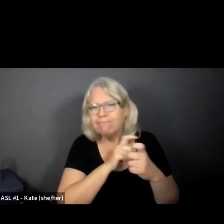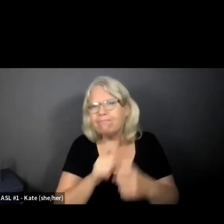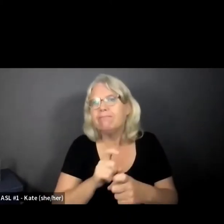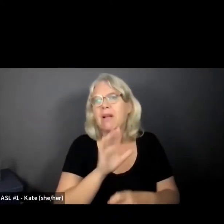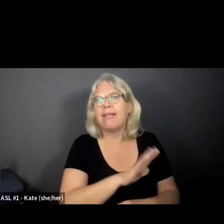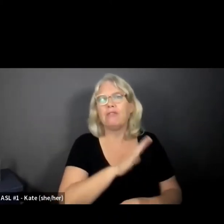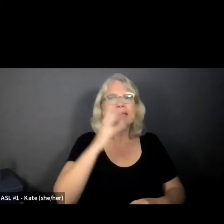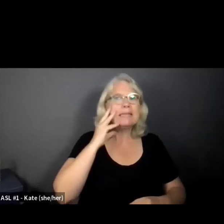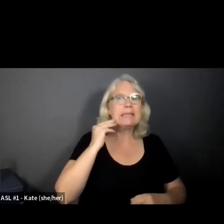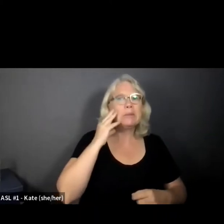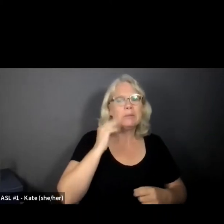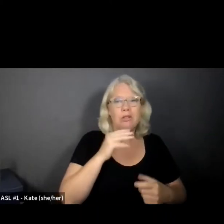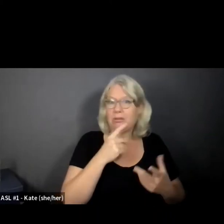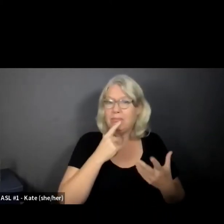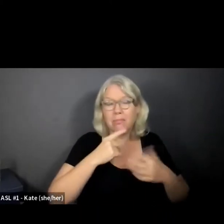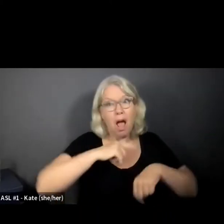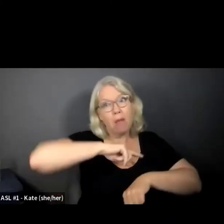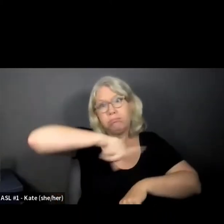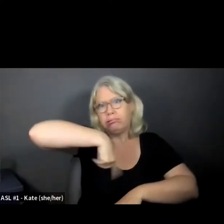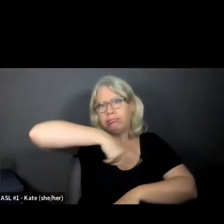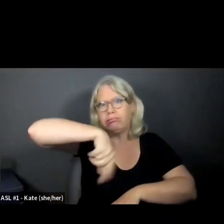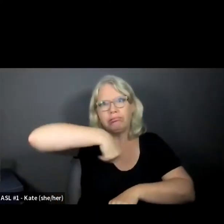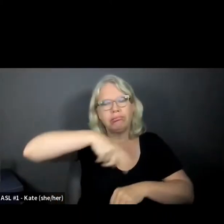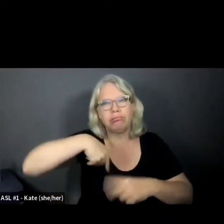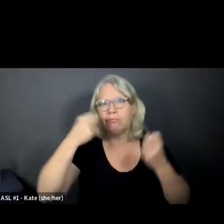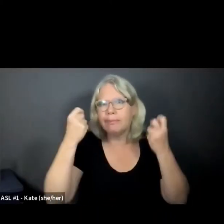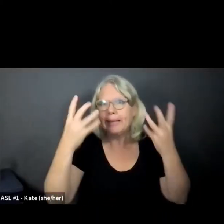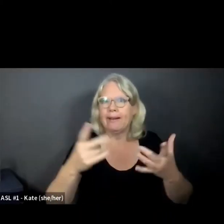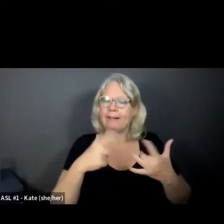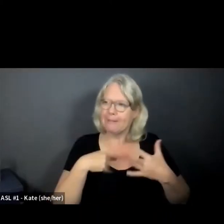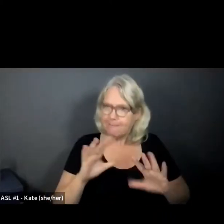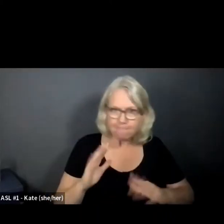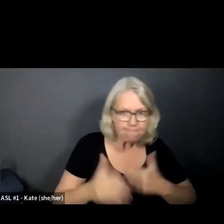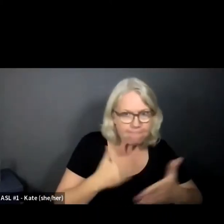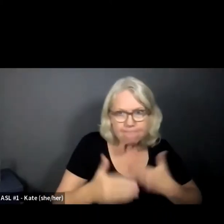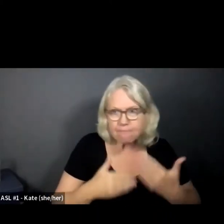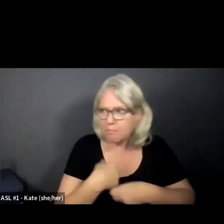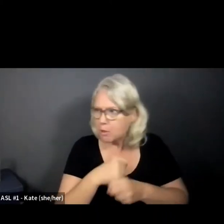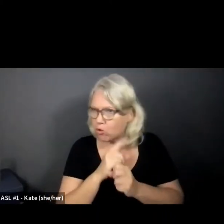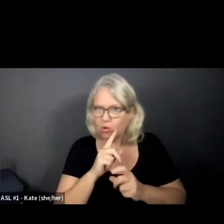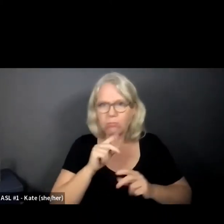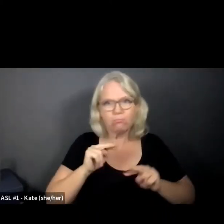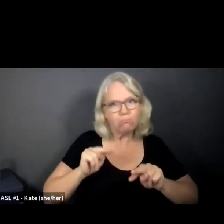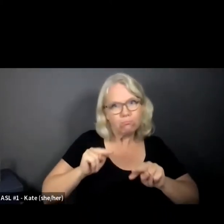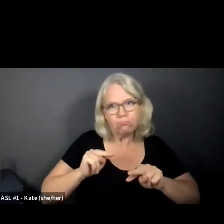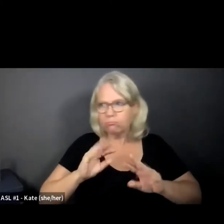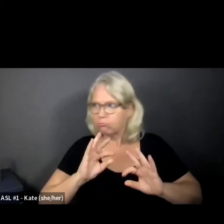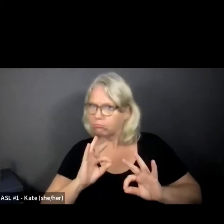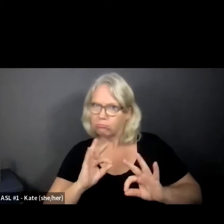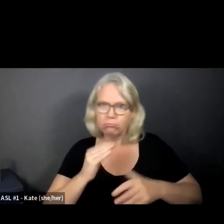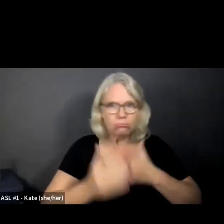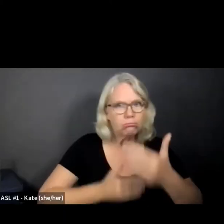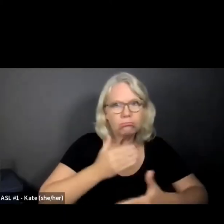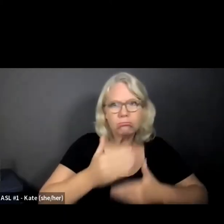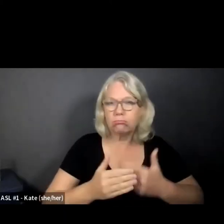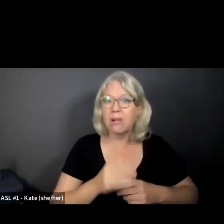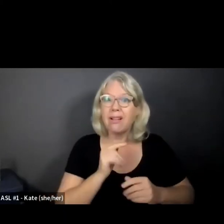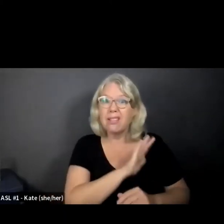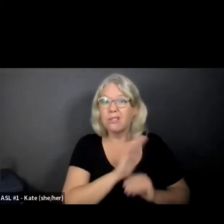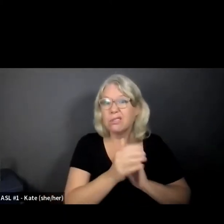THEY VOLUNTEER COUNTLESS HOURS TO ENSURE GOOD GOVERNANCE AND OFFER CONTINUED SUPPORT OFFERING THEIR TIME, THEY OFFER SKILLS, INSIGHT.